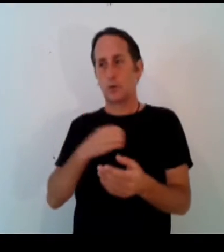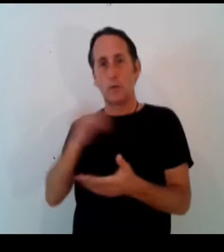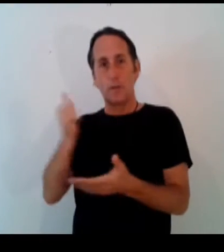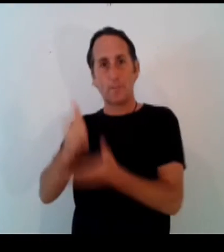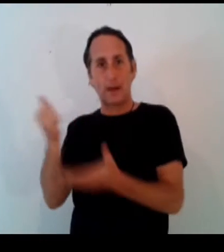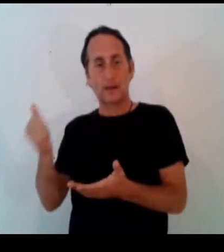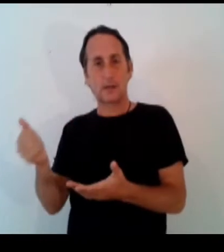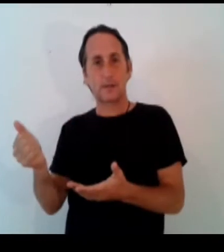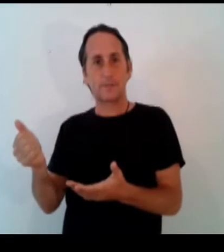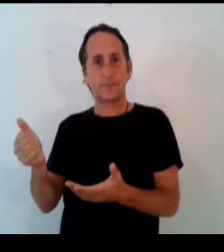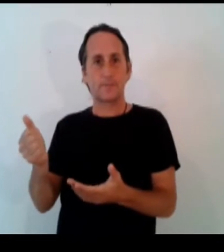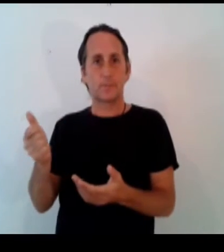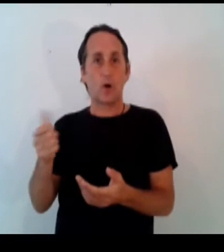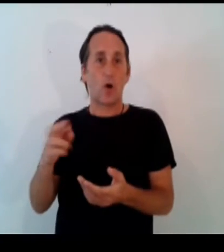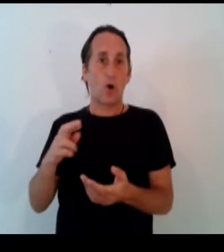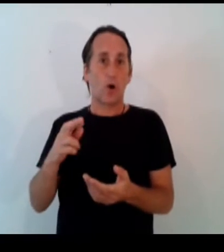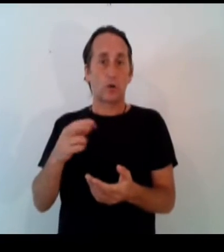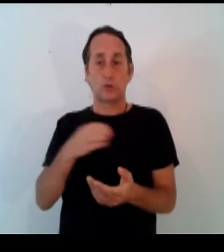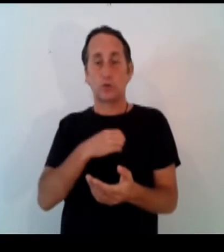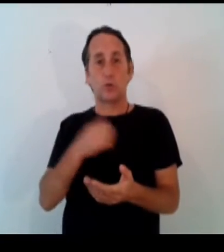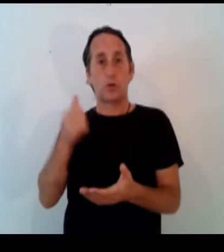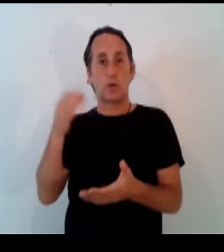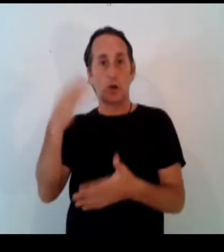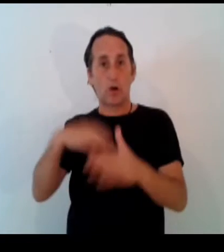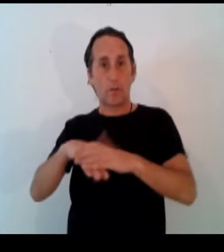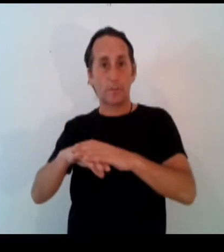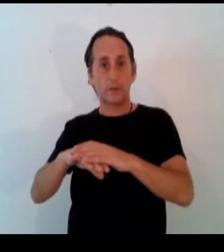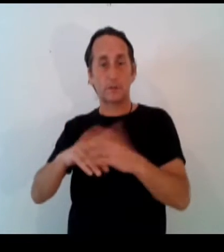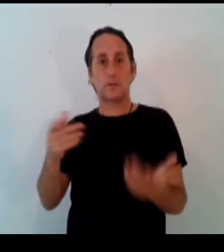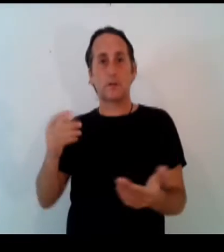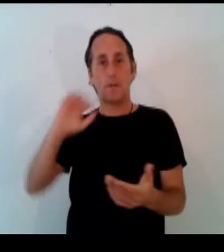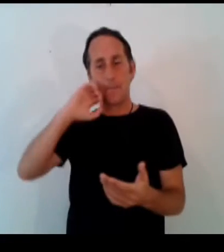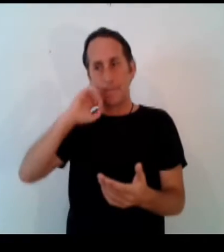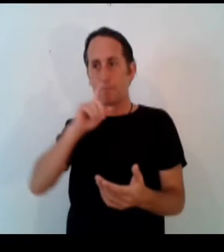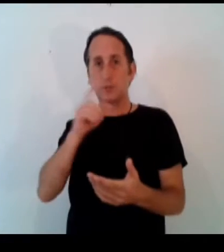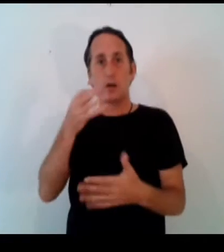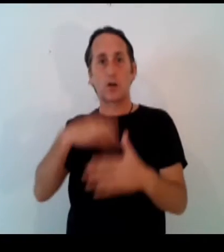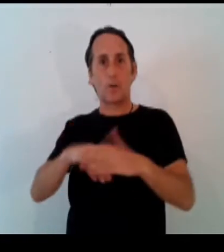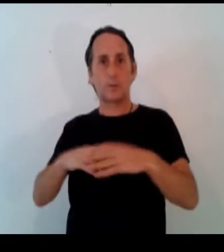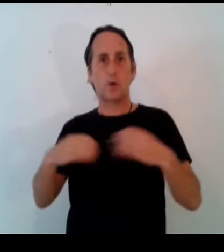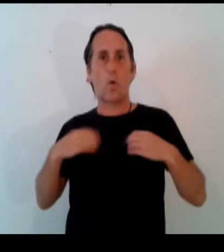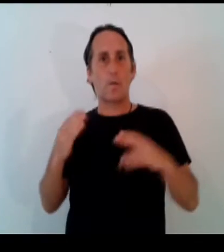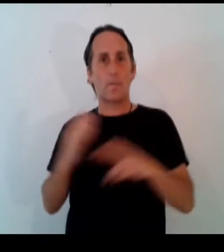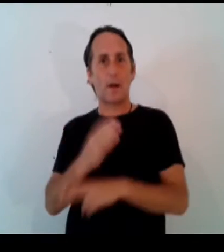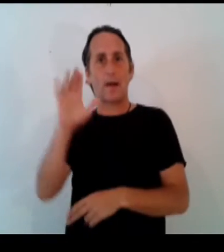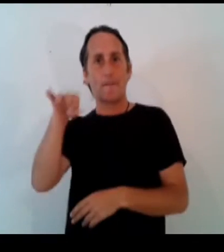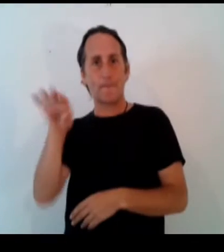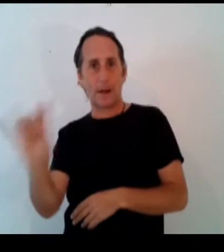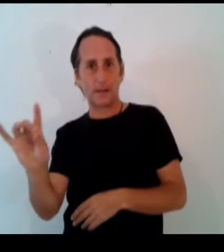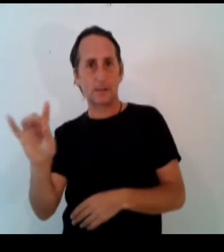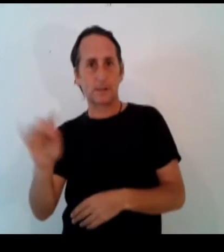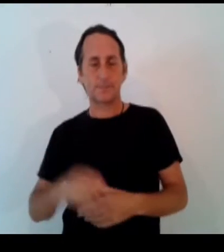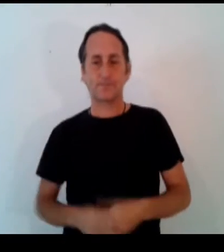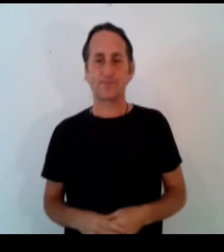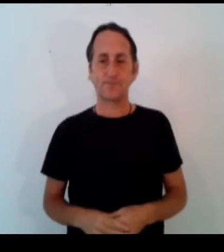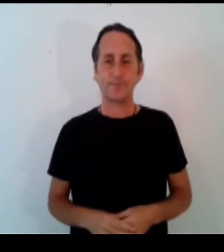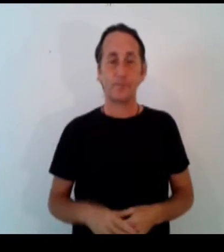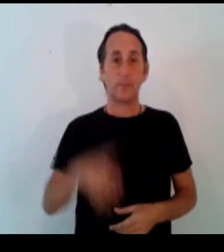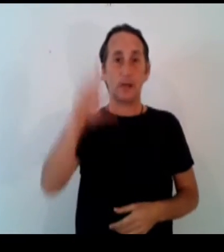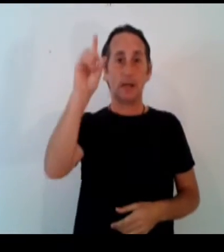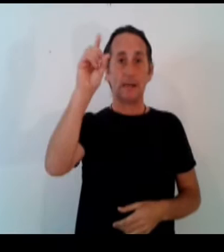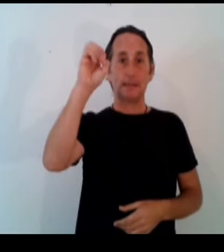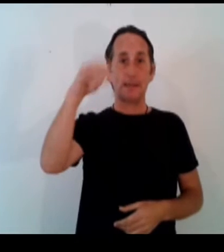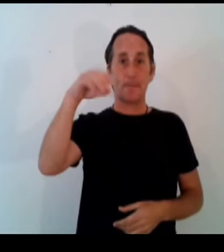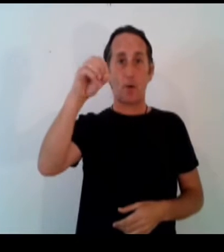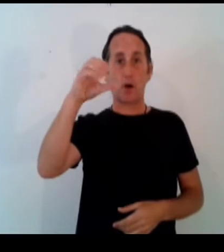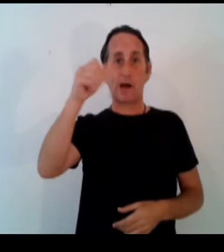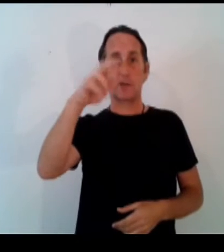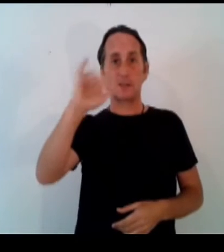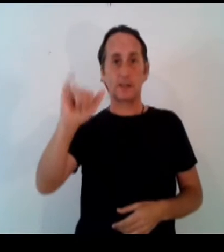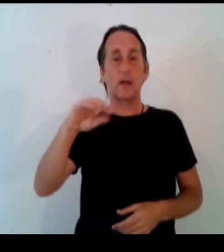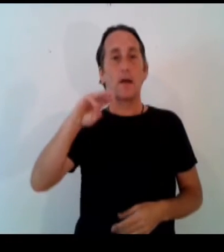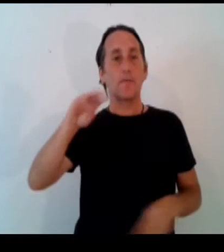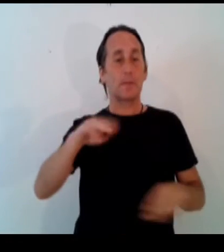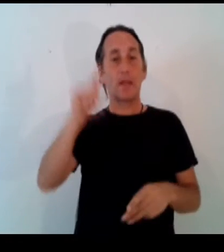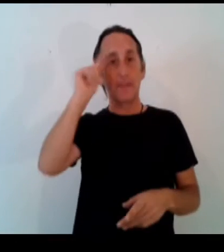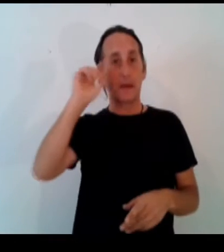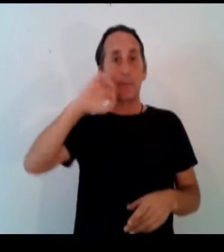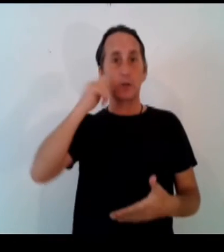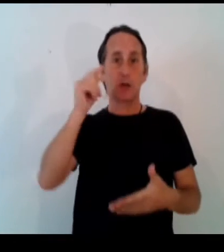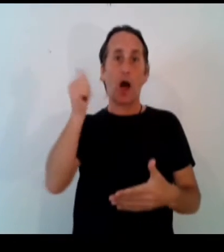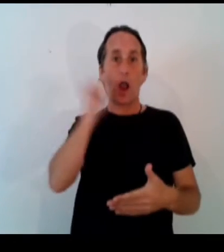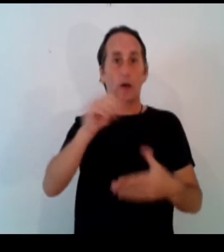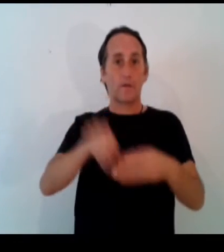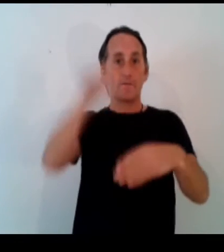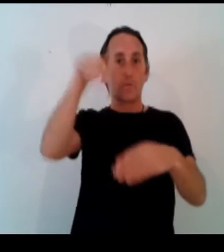You see people have this idea that because they are allowed to exercise votes that they live in democracys, they do not